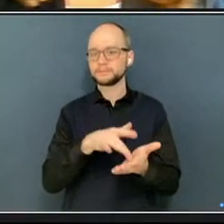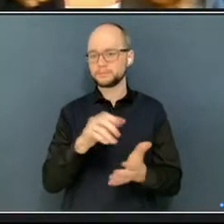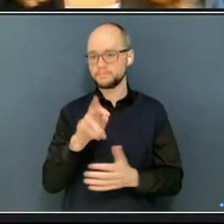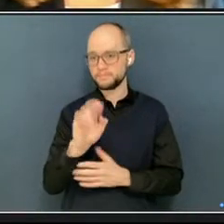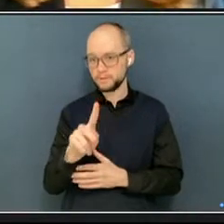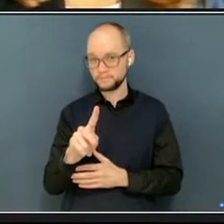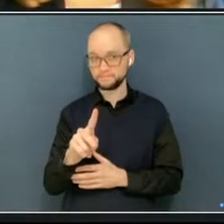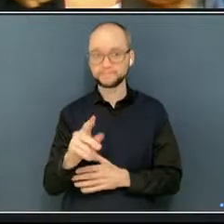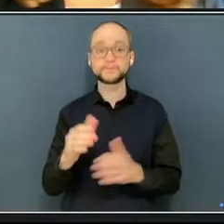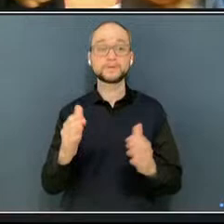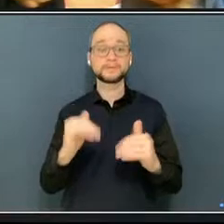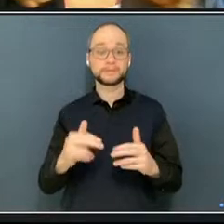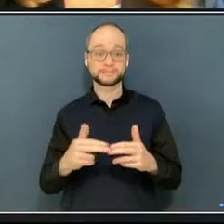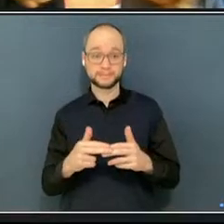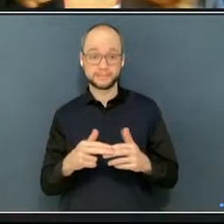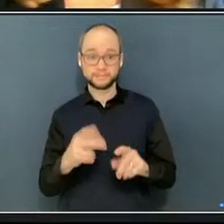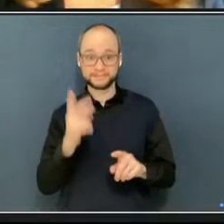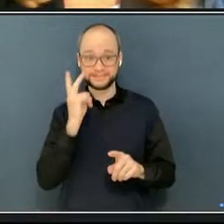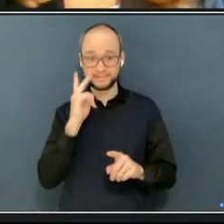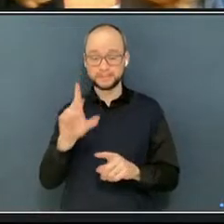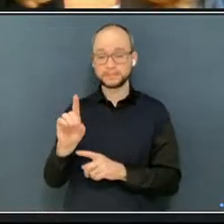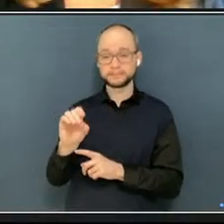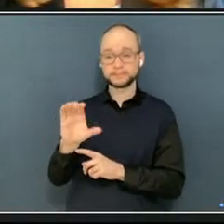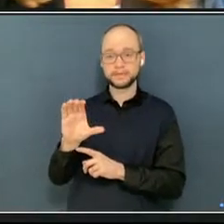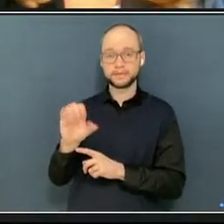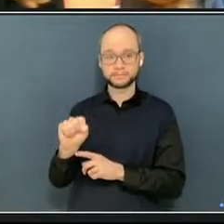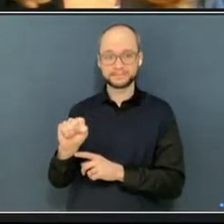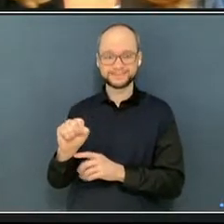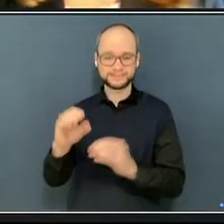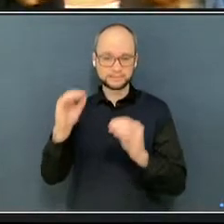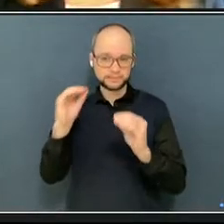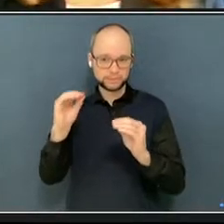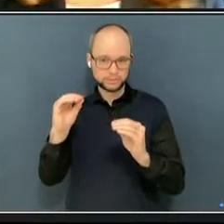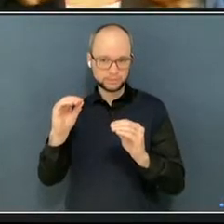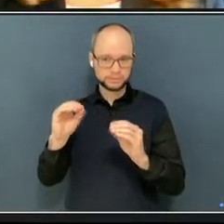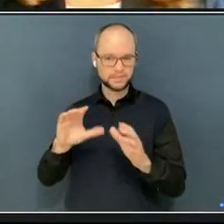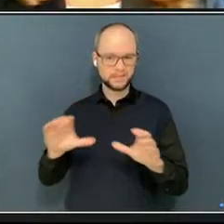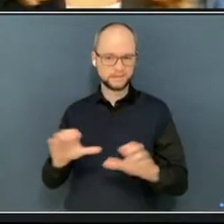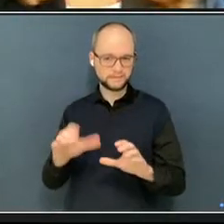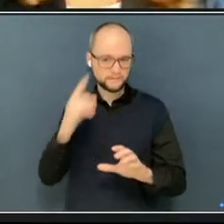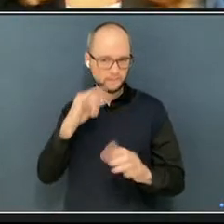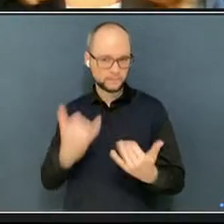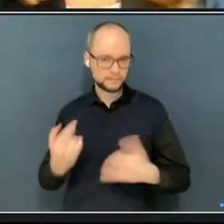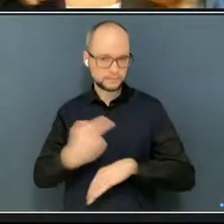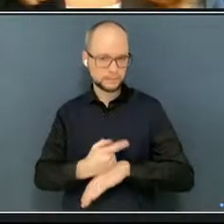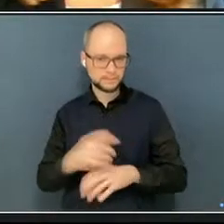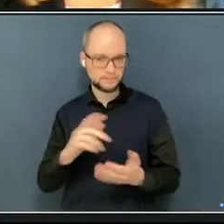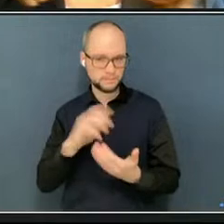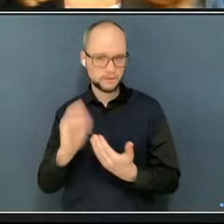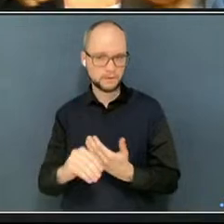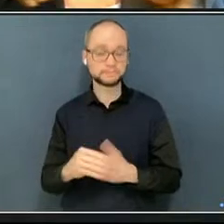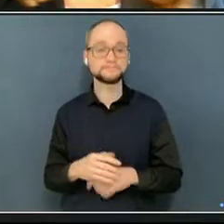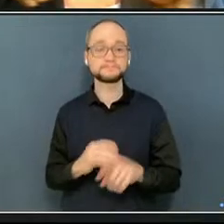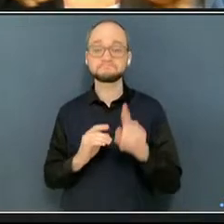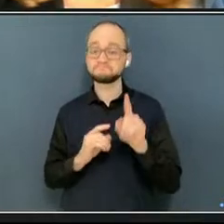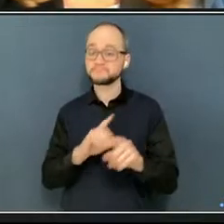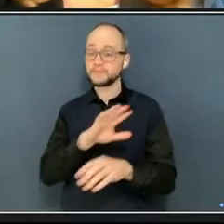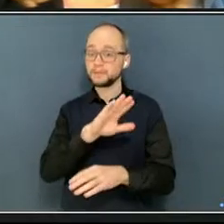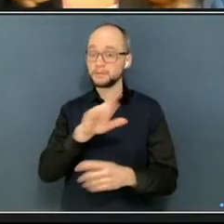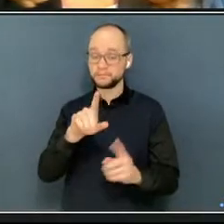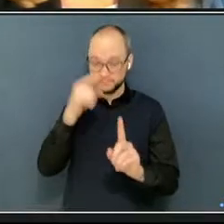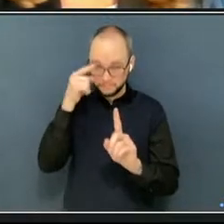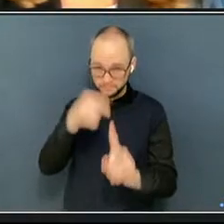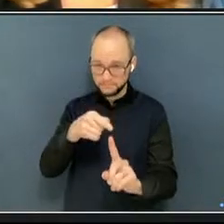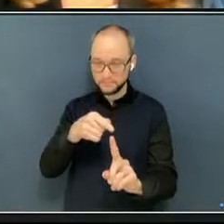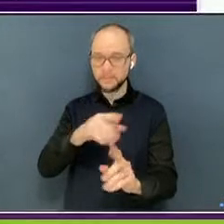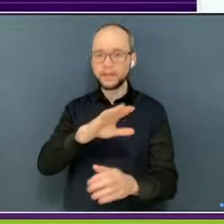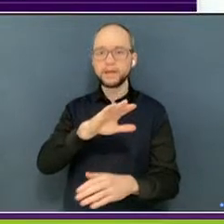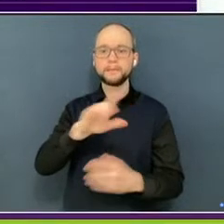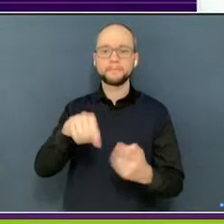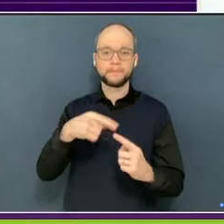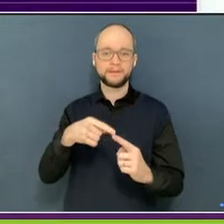the docsteach activity for today's program. And it is about Central Park so it's docsteach.org.